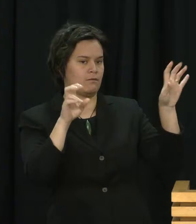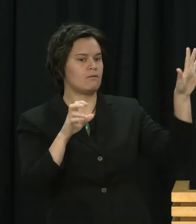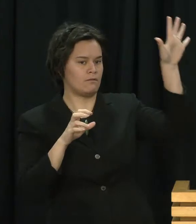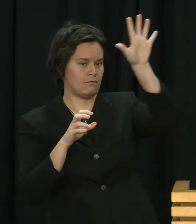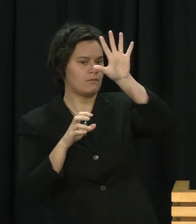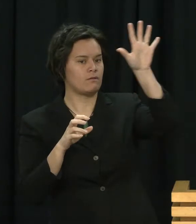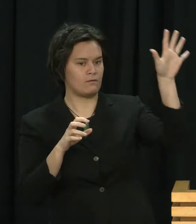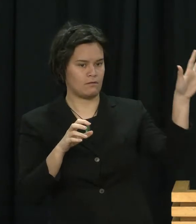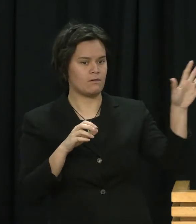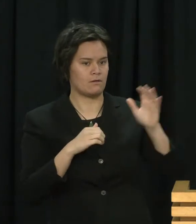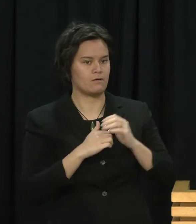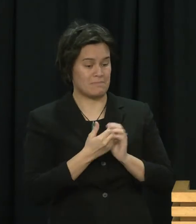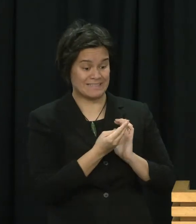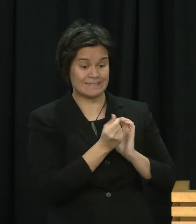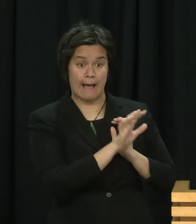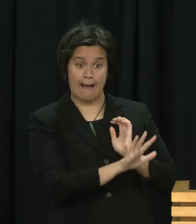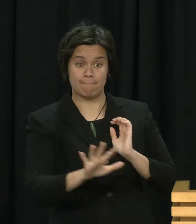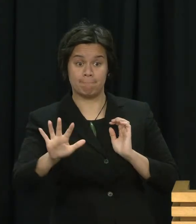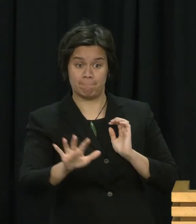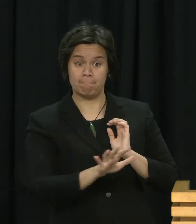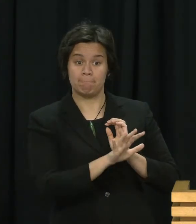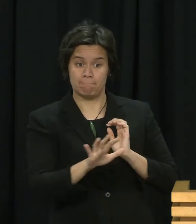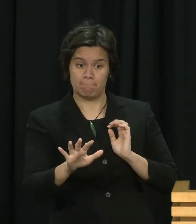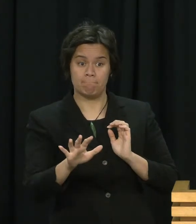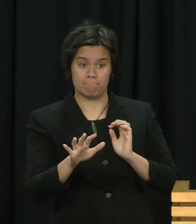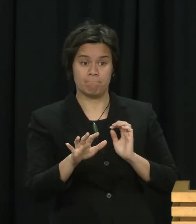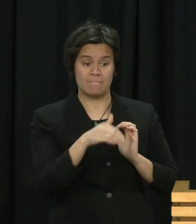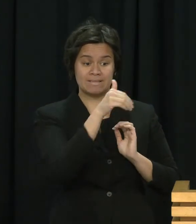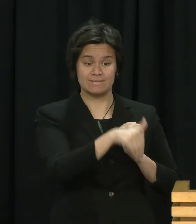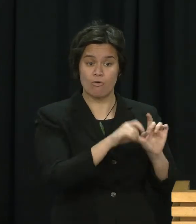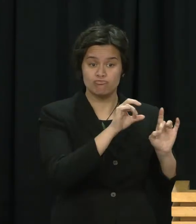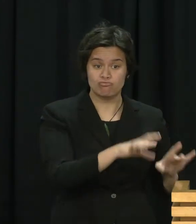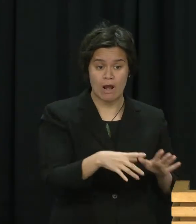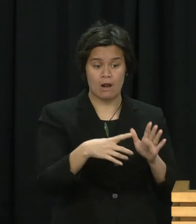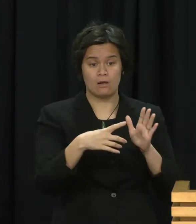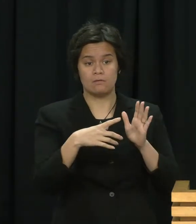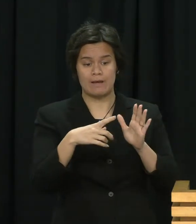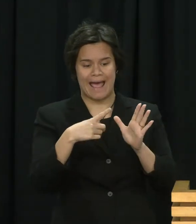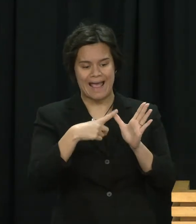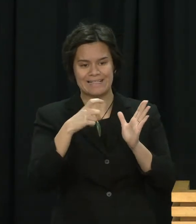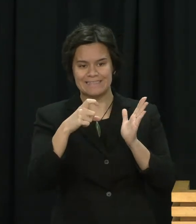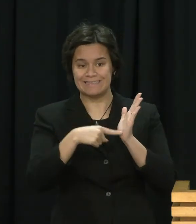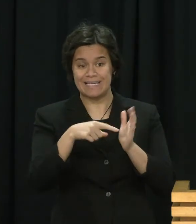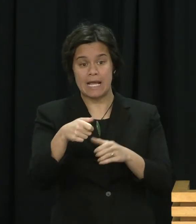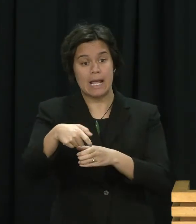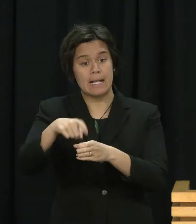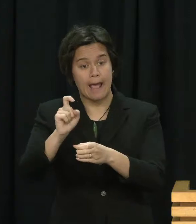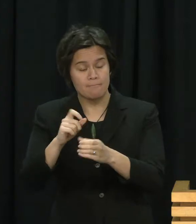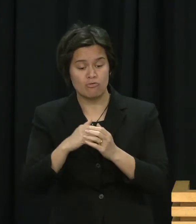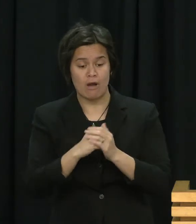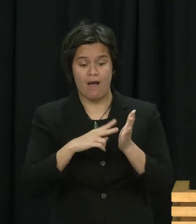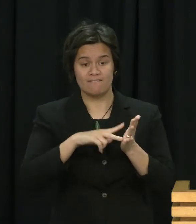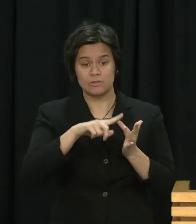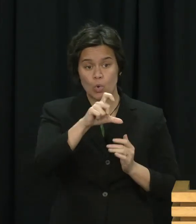states that are currently slated to be opening up again for green-zone travel from